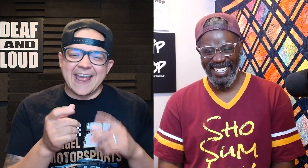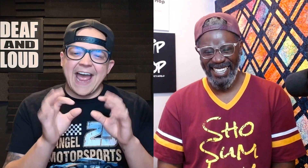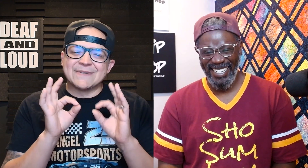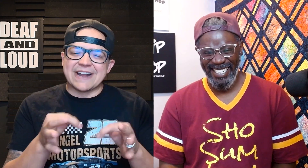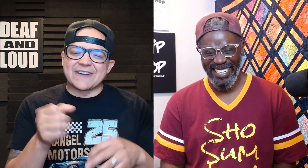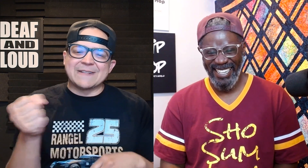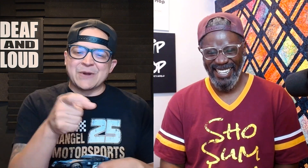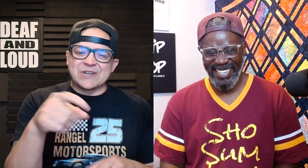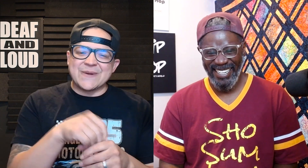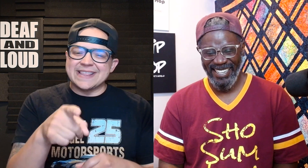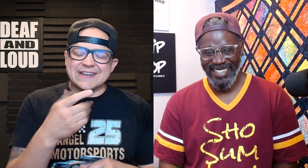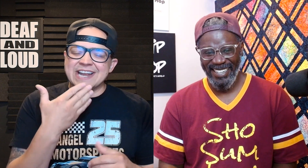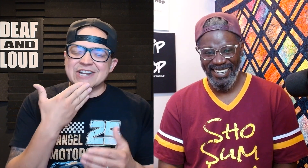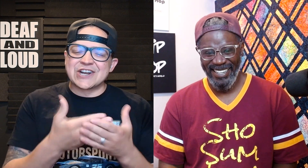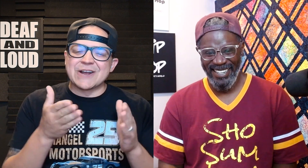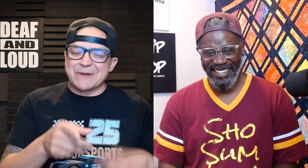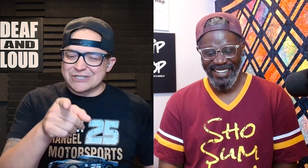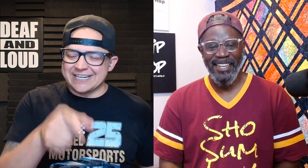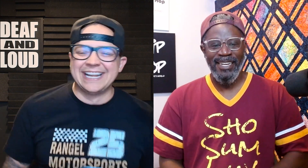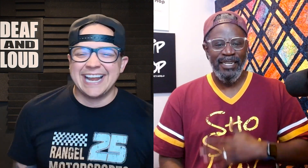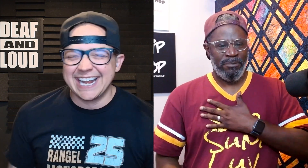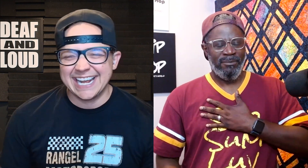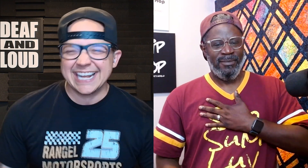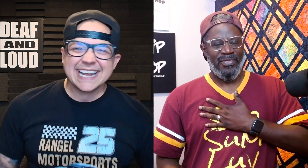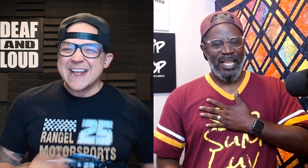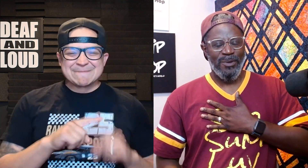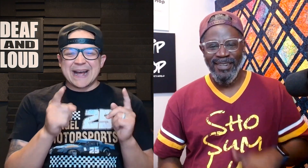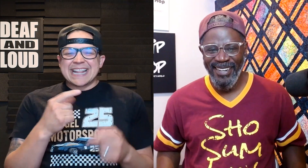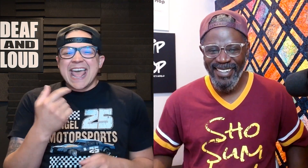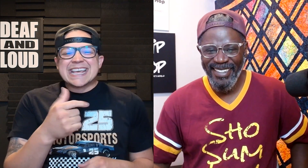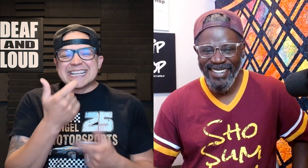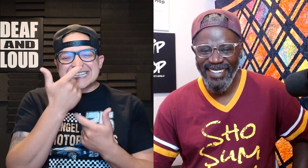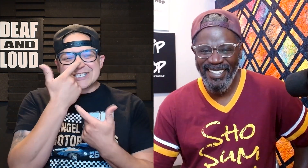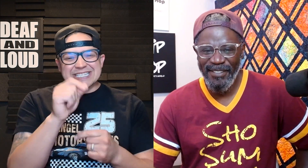I would definitely put you in there. You're a good person. - Thank you. But it's interesting.